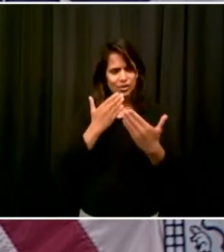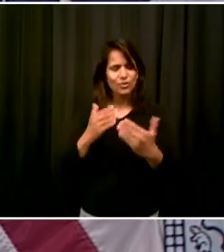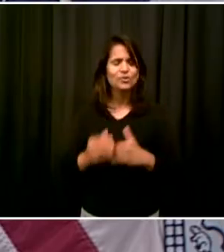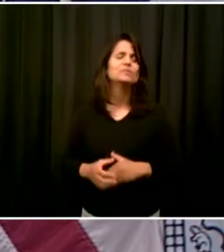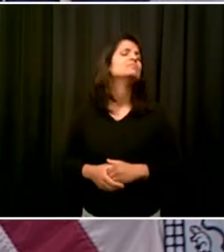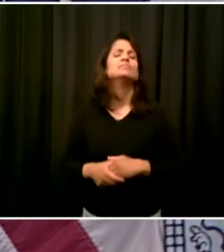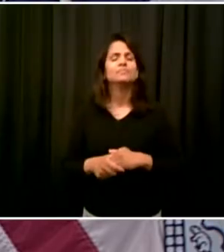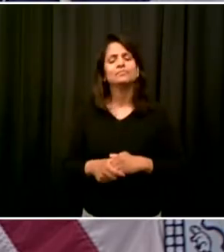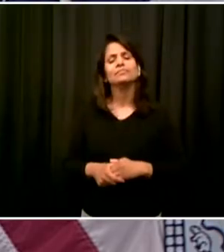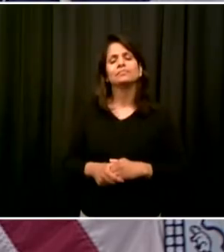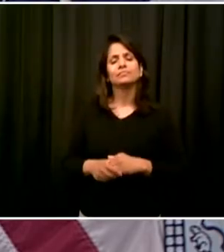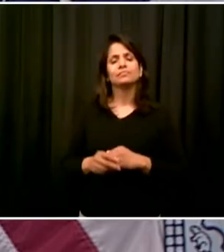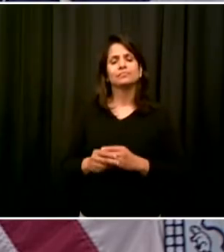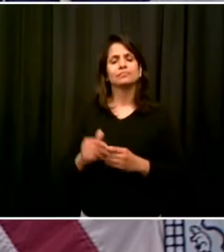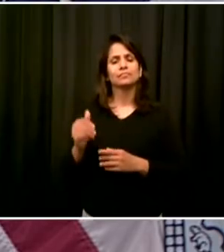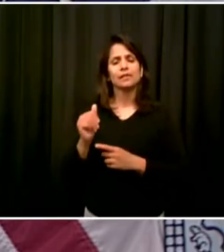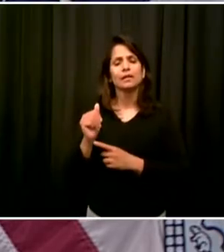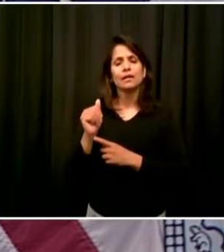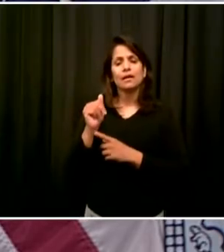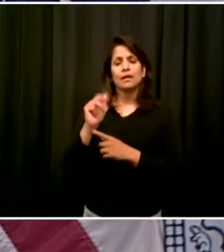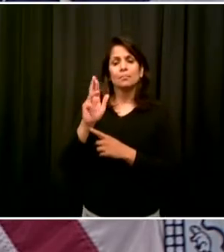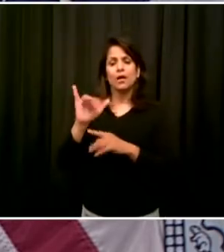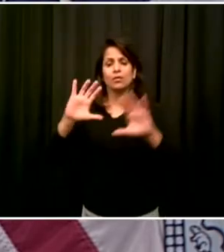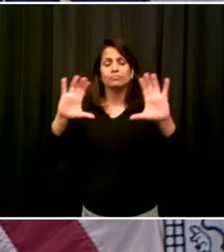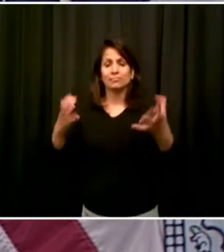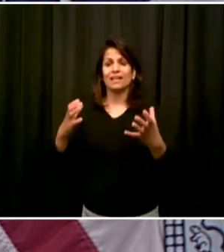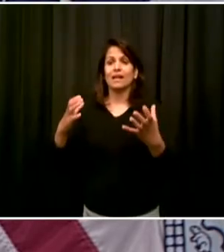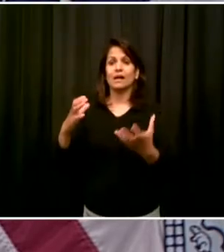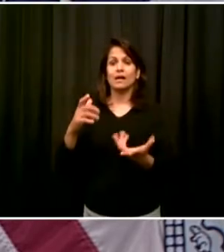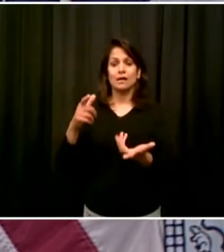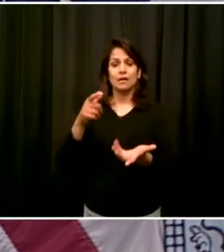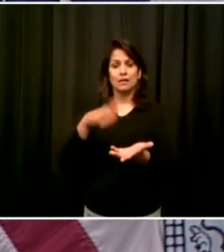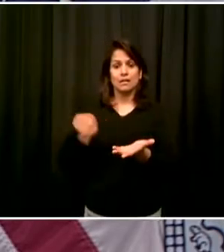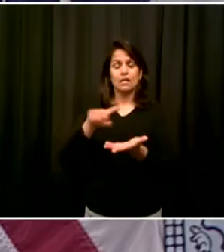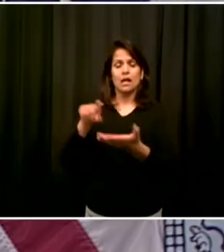THANK YOU.